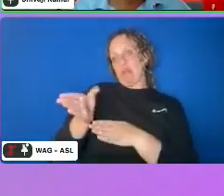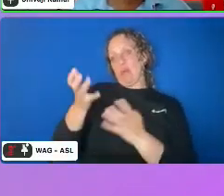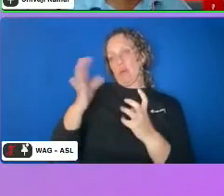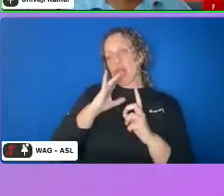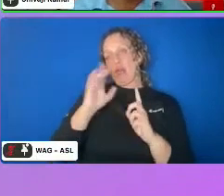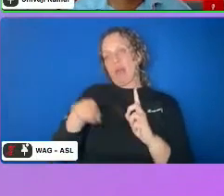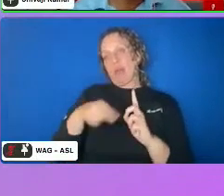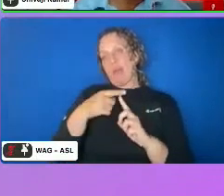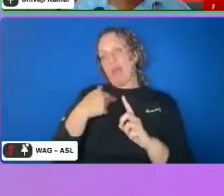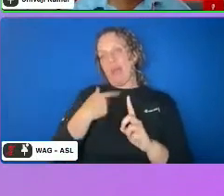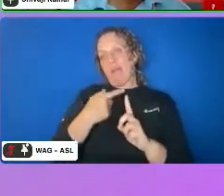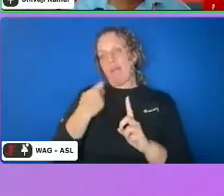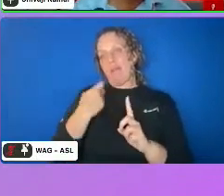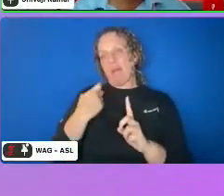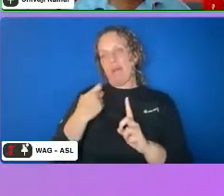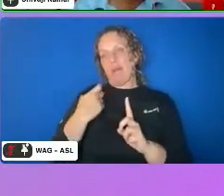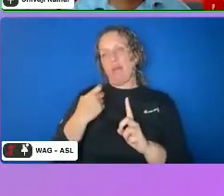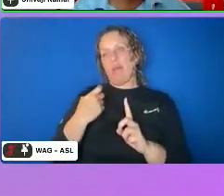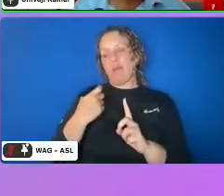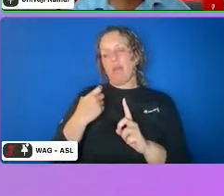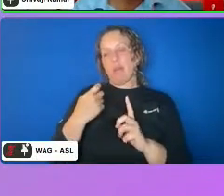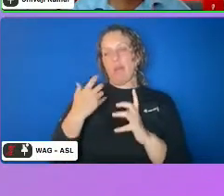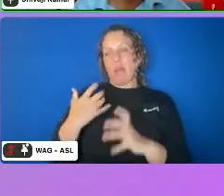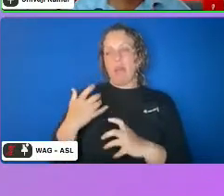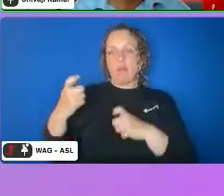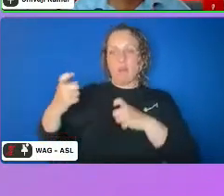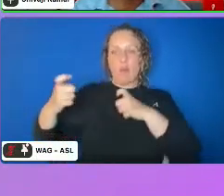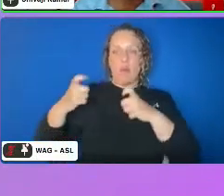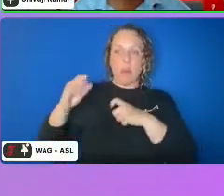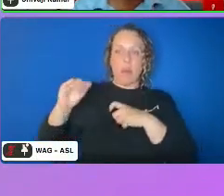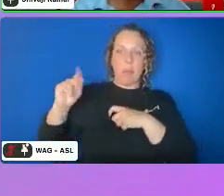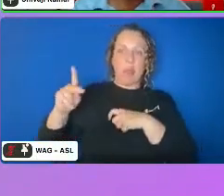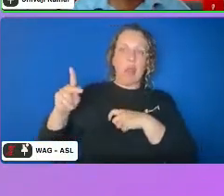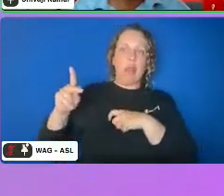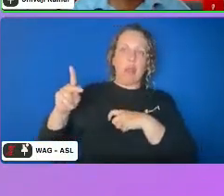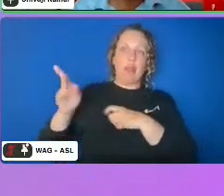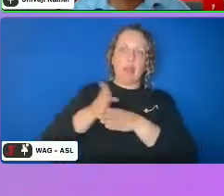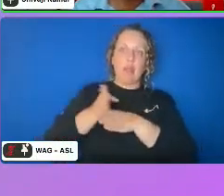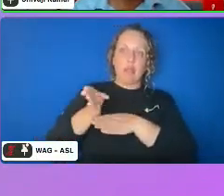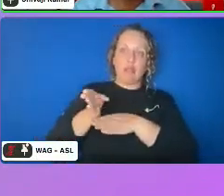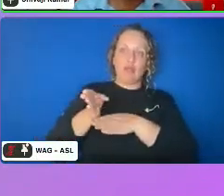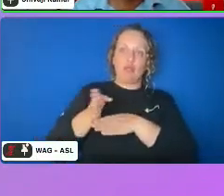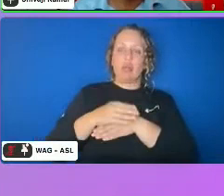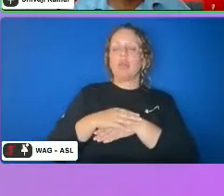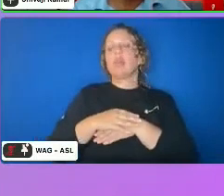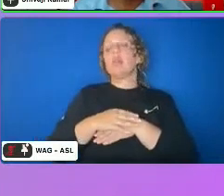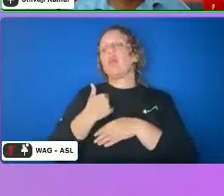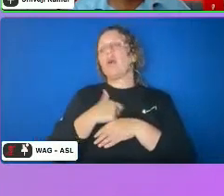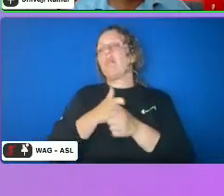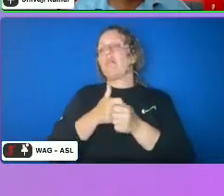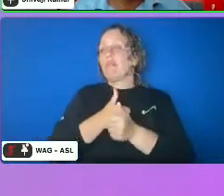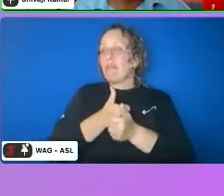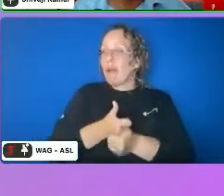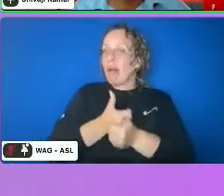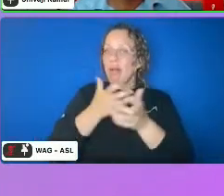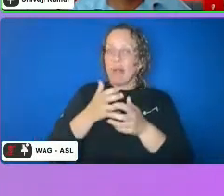I come from a heavily regulated banking industry where, you know, we have to follow lots of rules and regulations,